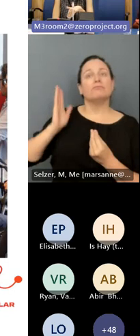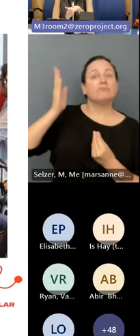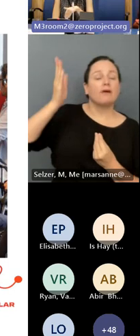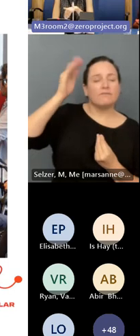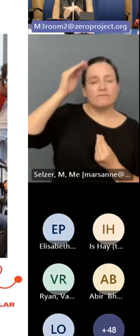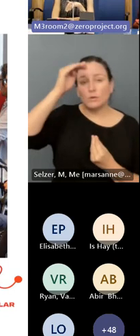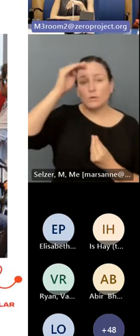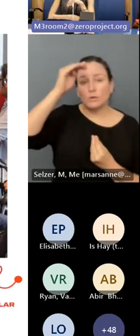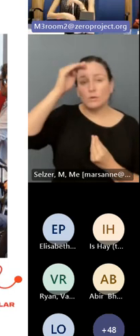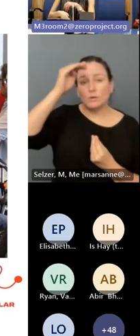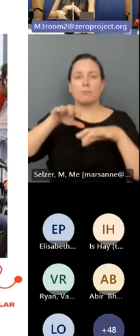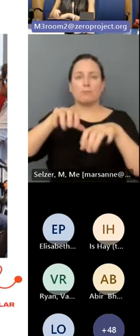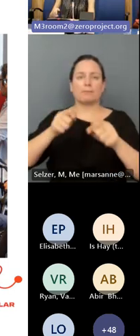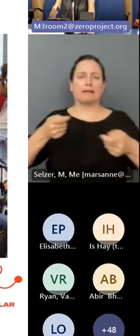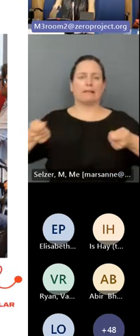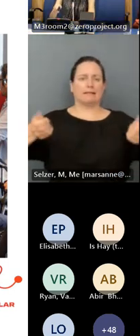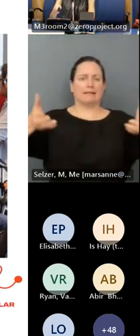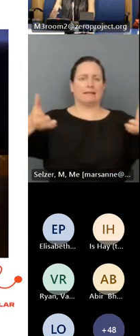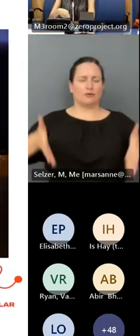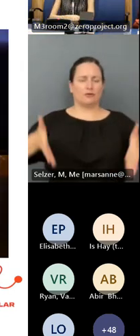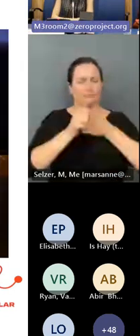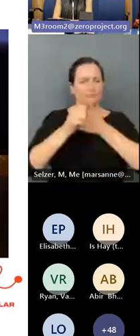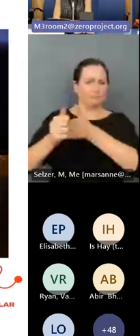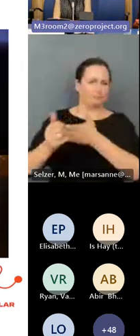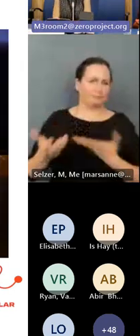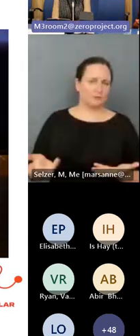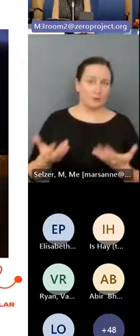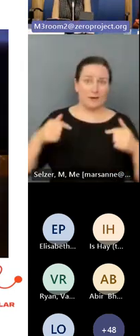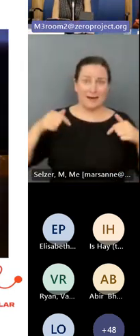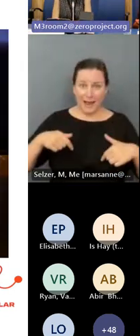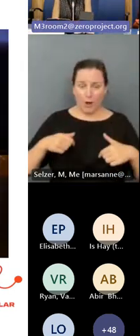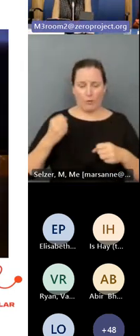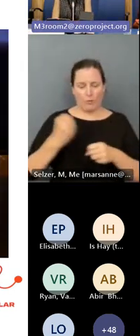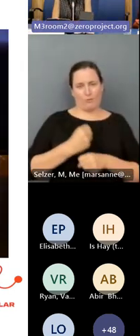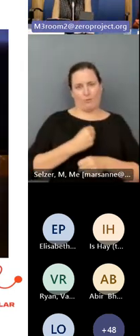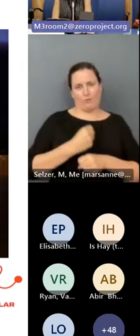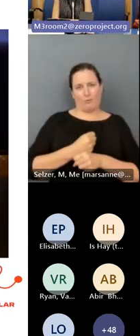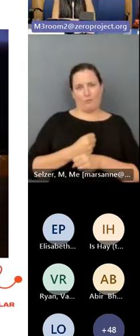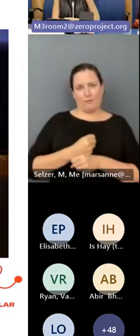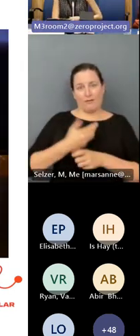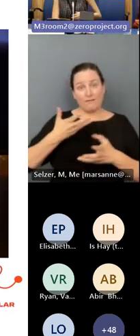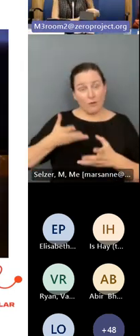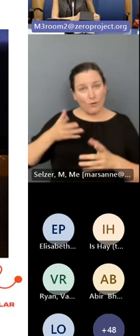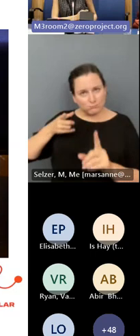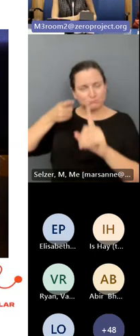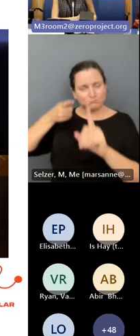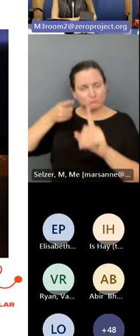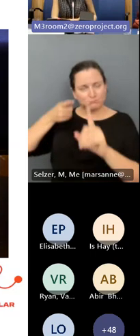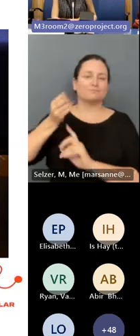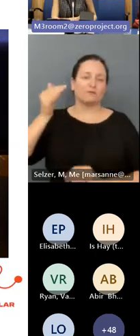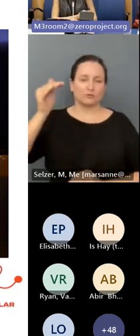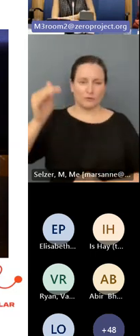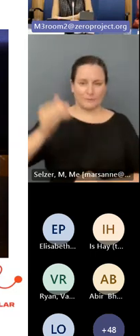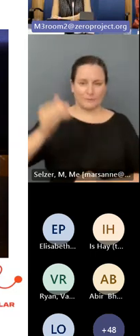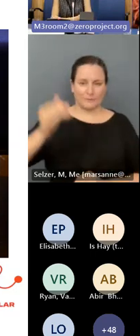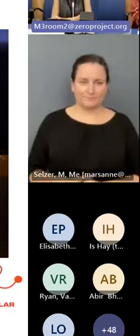to have an impact on the future. In our main program, Campus of Colours, we create space for